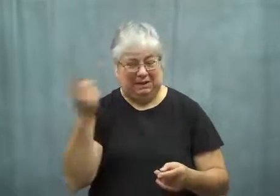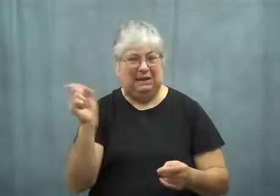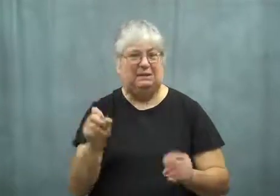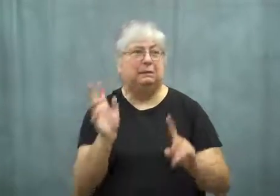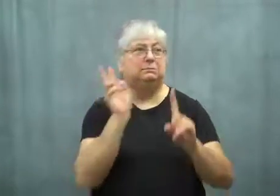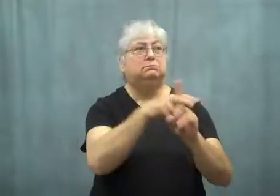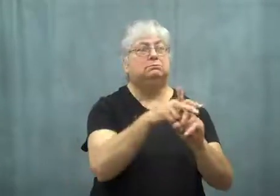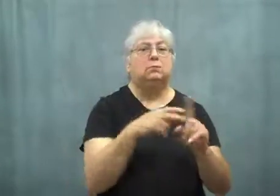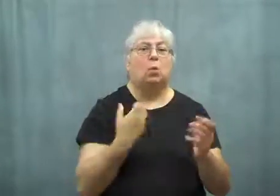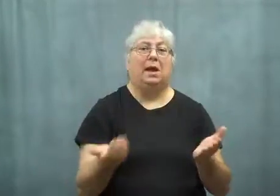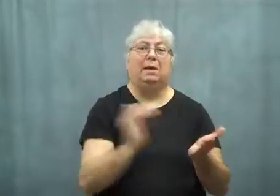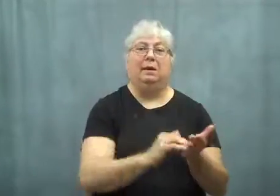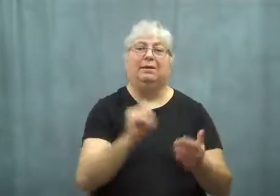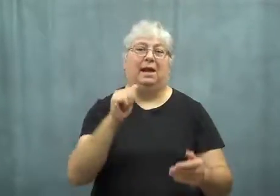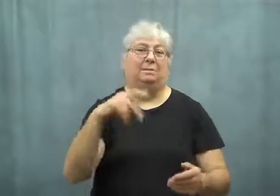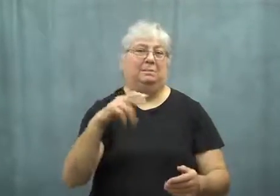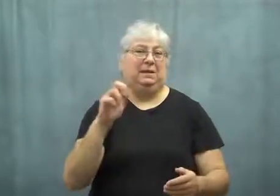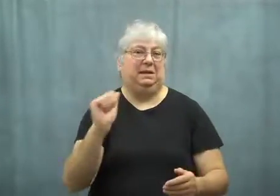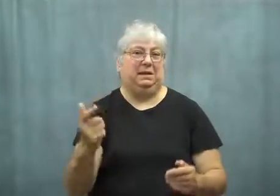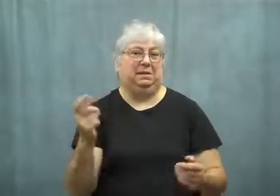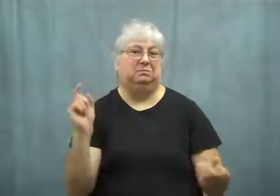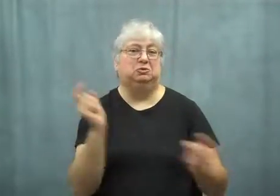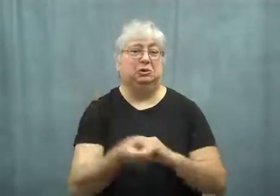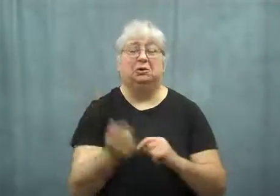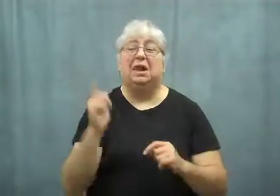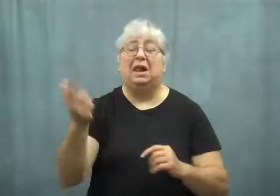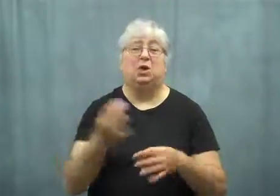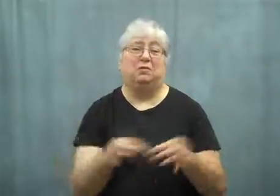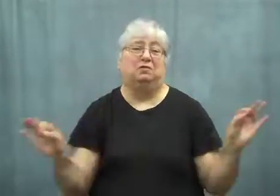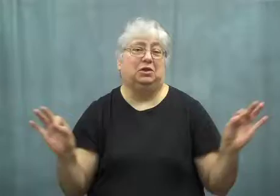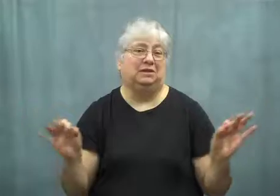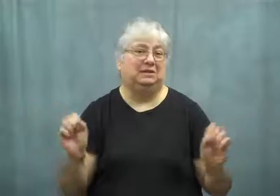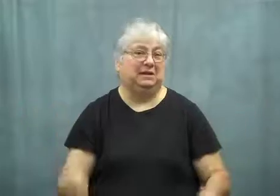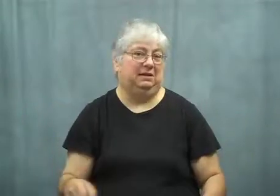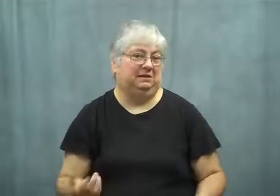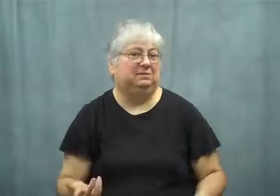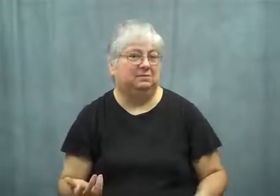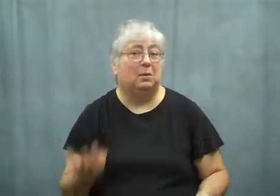He might appeal and be released.